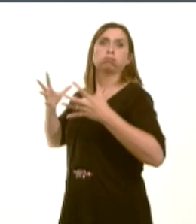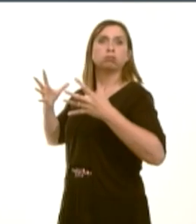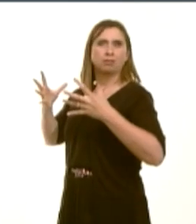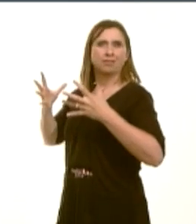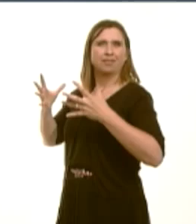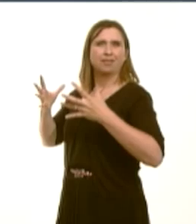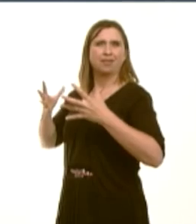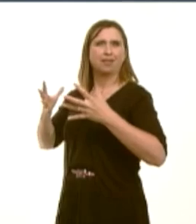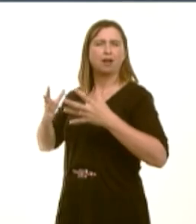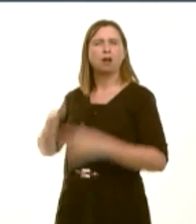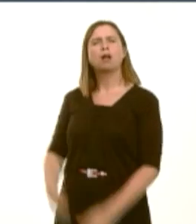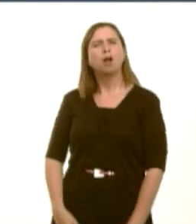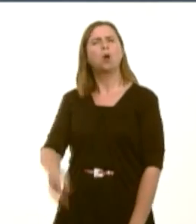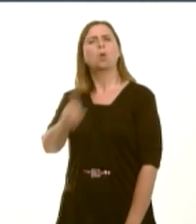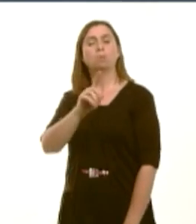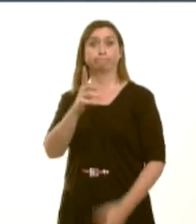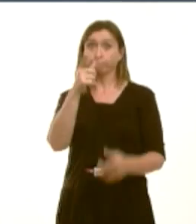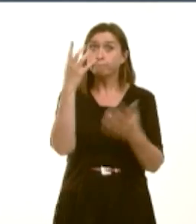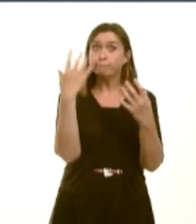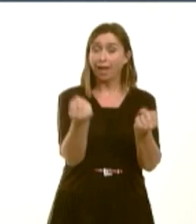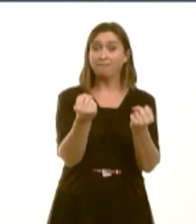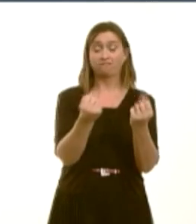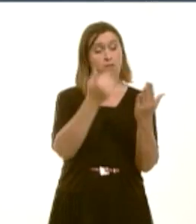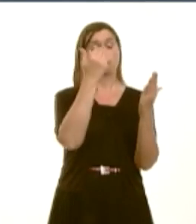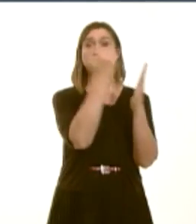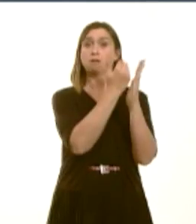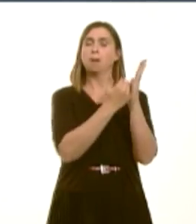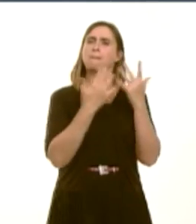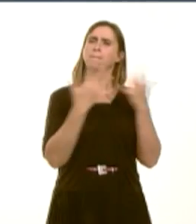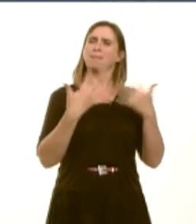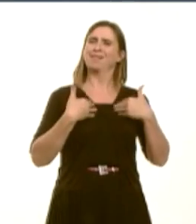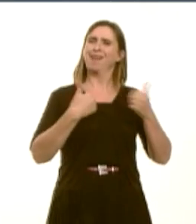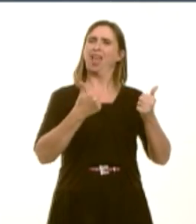Minister, why would you jeopardise the passing of your public health legislation, which has